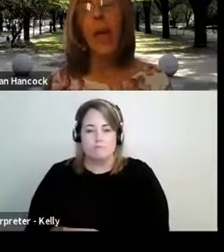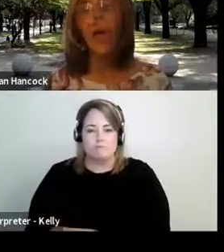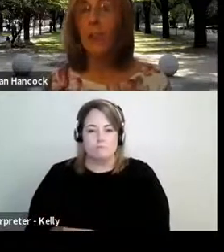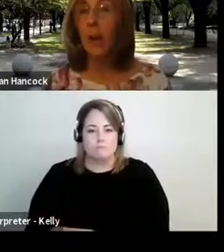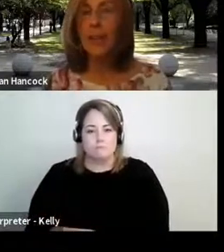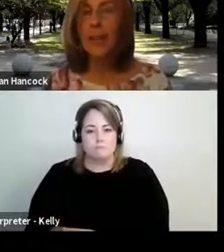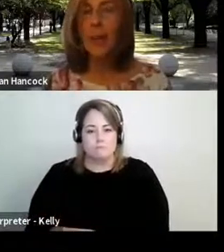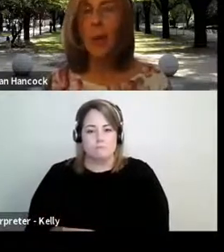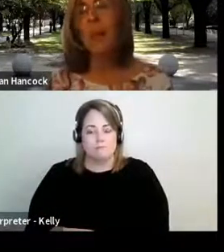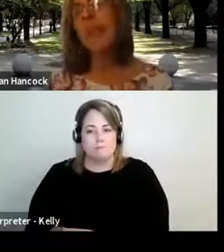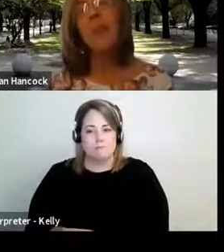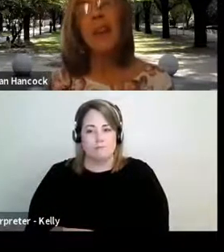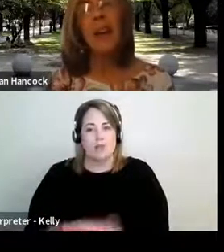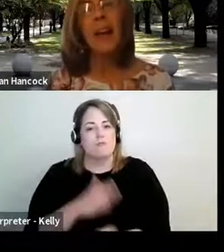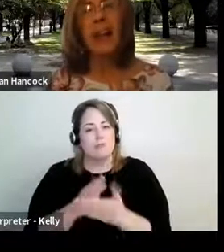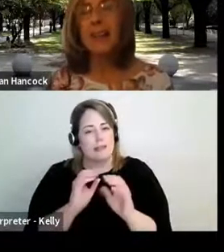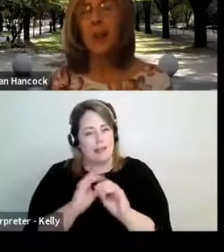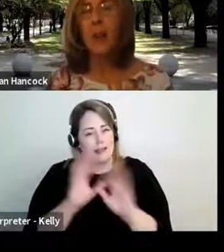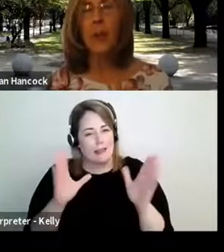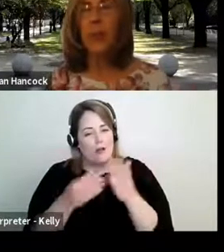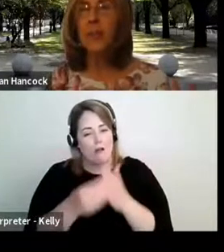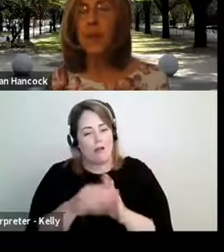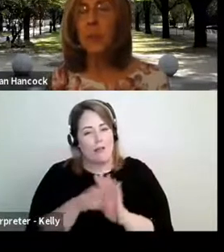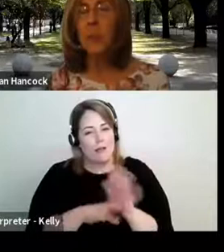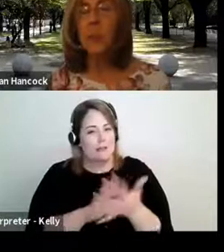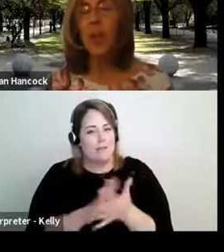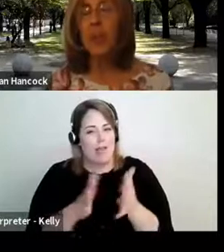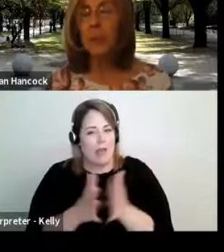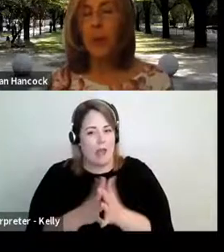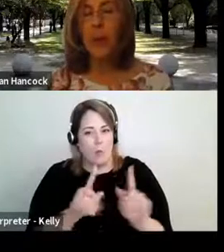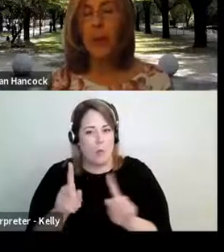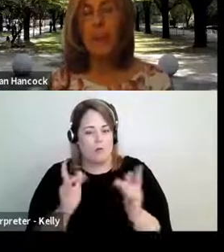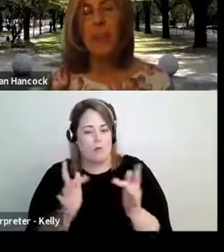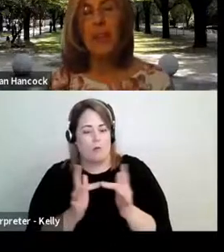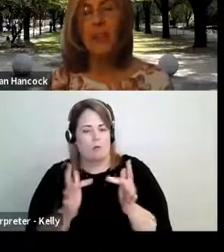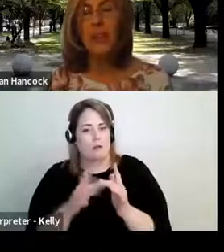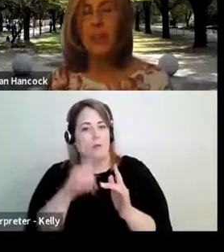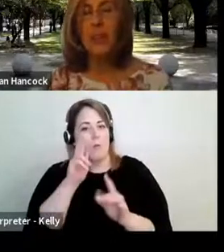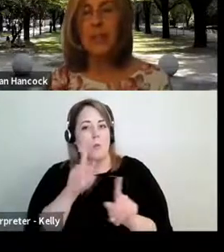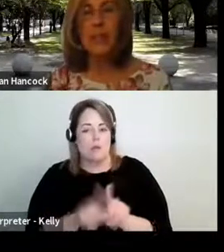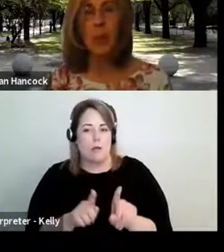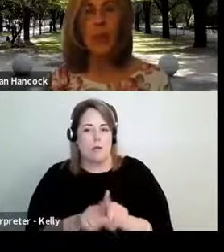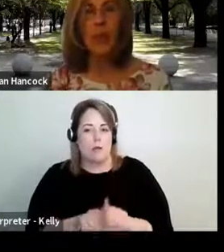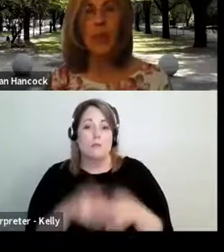how that contact might be. So, for example, with the pilot program, you know, the twins were